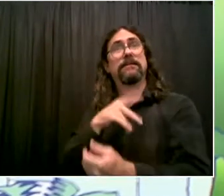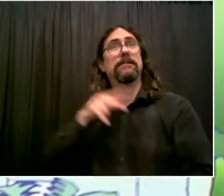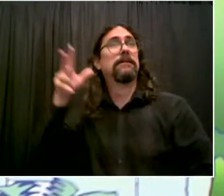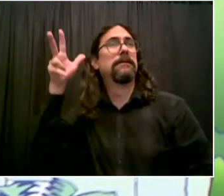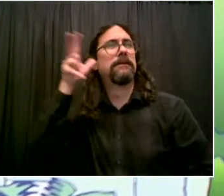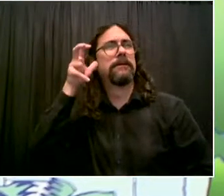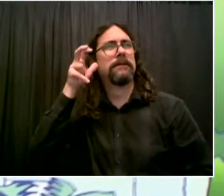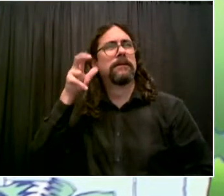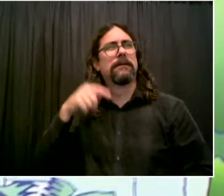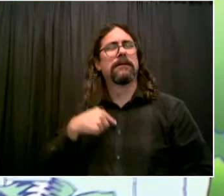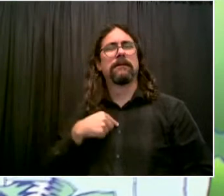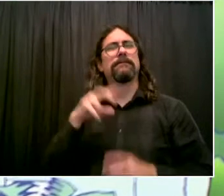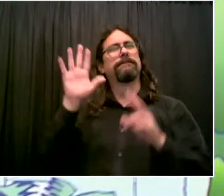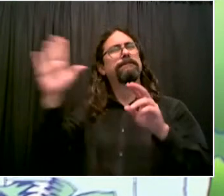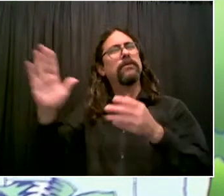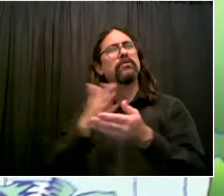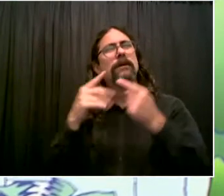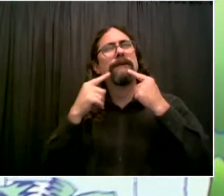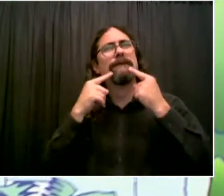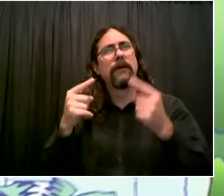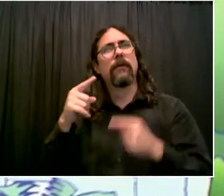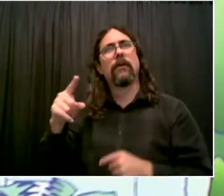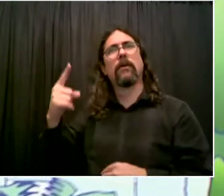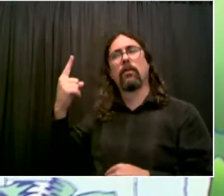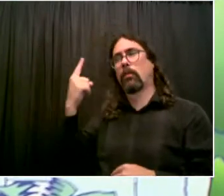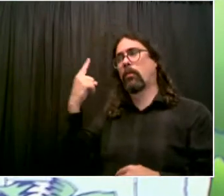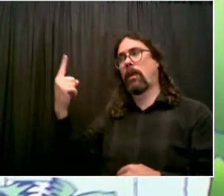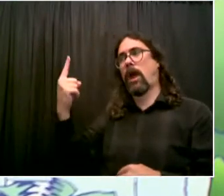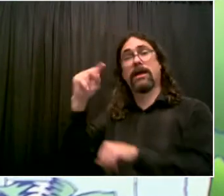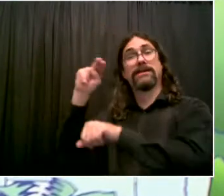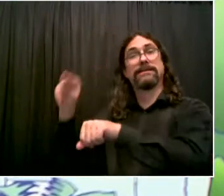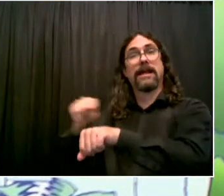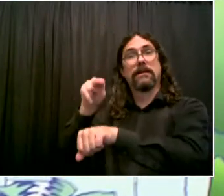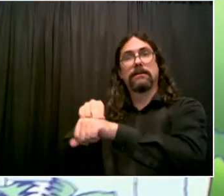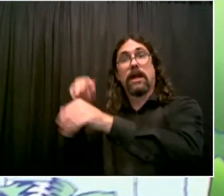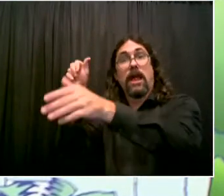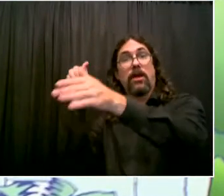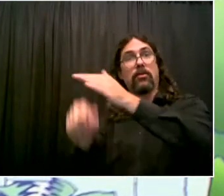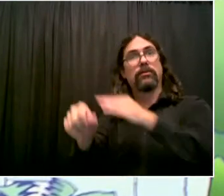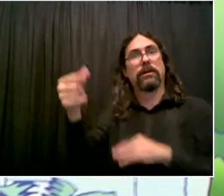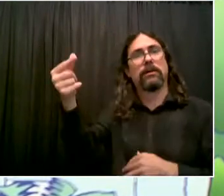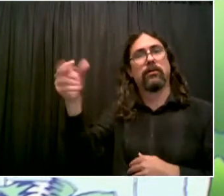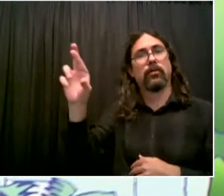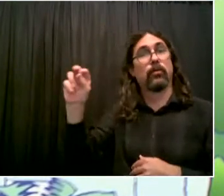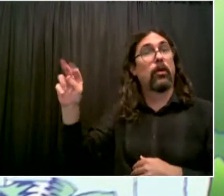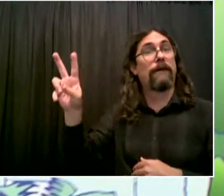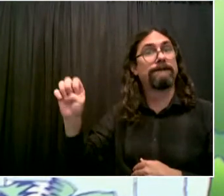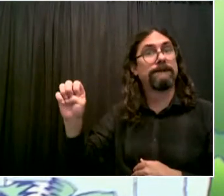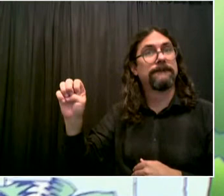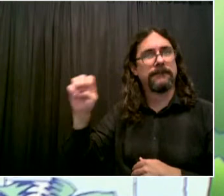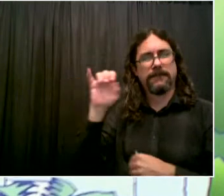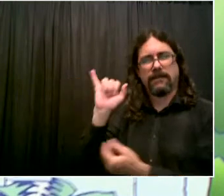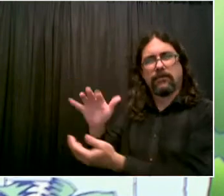US. WHEN IT COMES TO GEORGE CLINTON I CAN REMEMBER FEELING BECAUSE I HEARD IT 1 MILLION TIMES AS A YOUNG PERSON, ONE NATION UNDER A GROUP, REMIND YOU WHY THAT IS